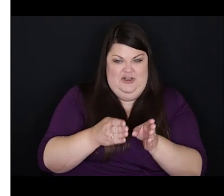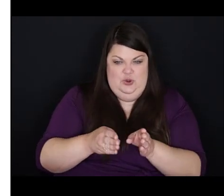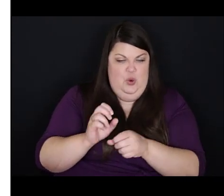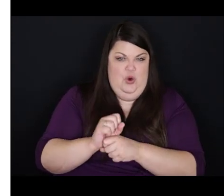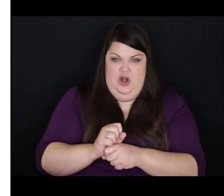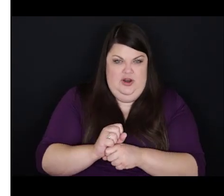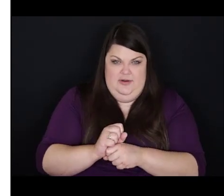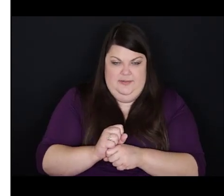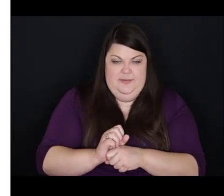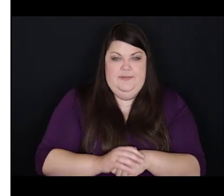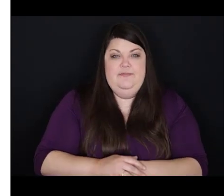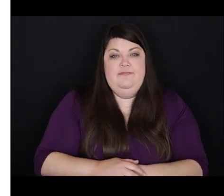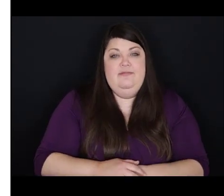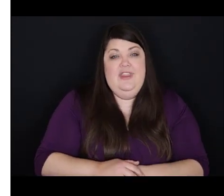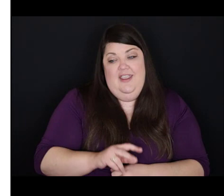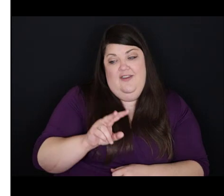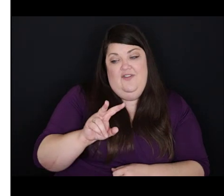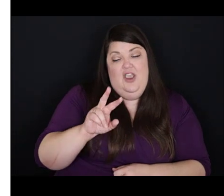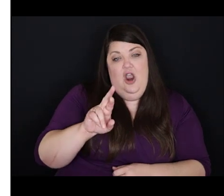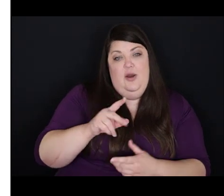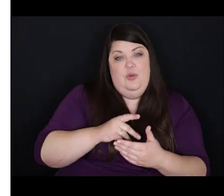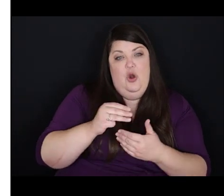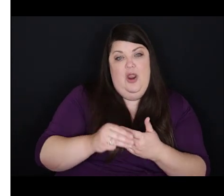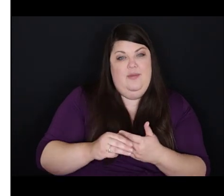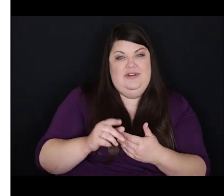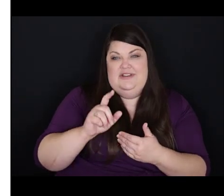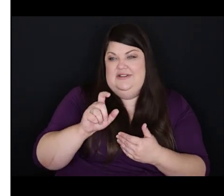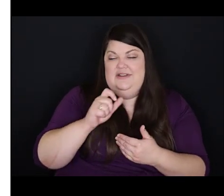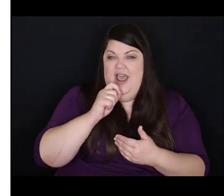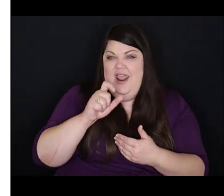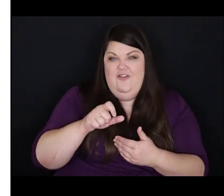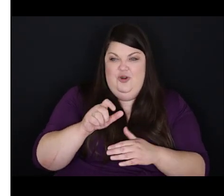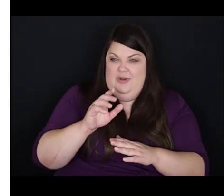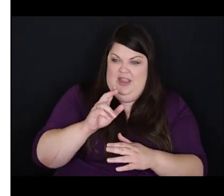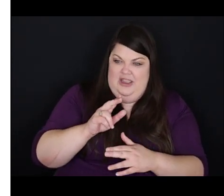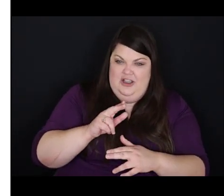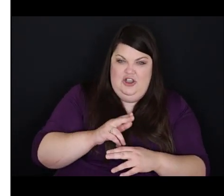The VR program does not have to be called out by name in every element,